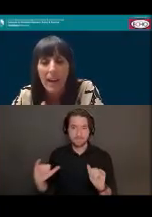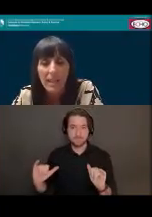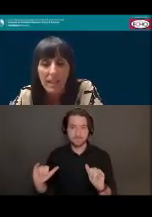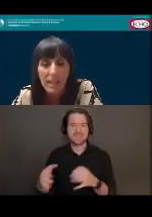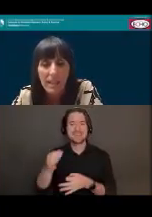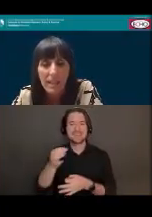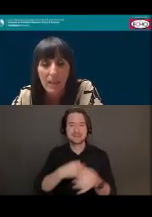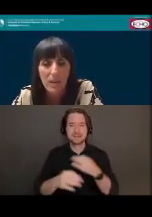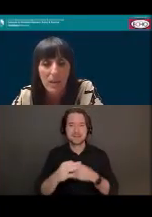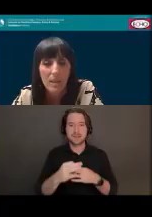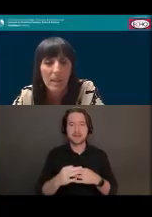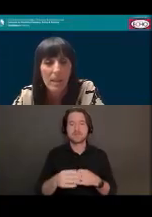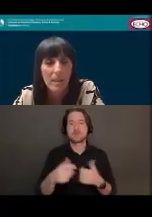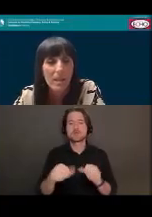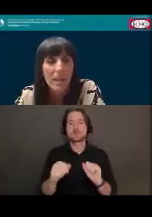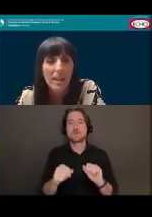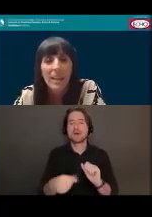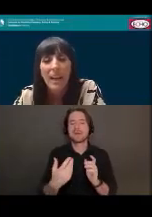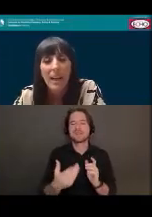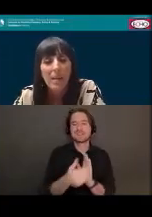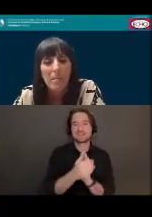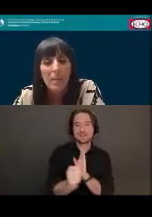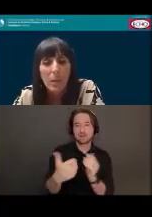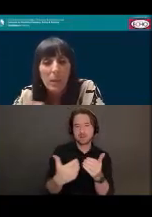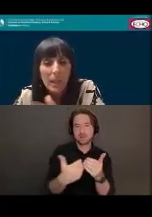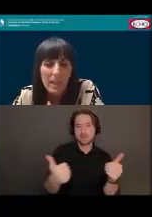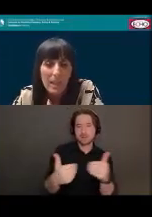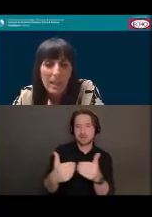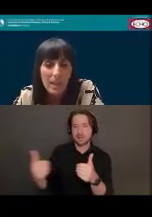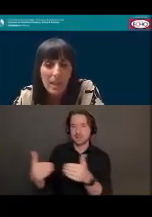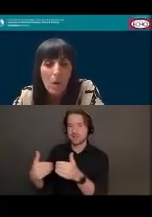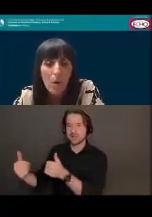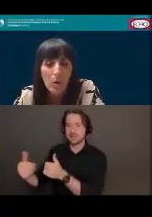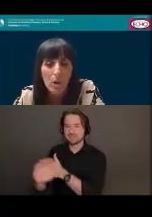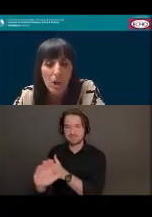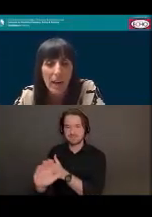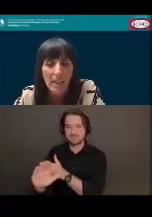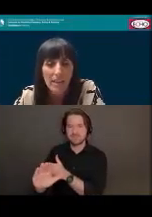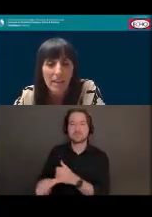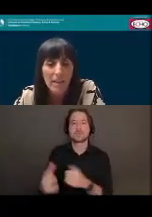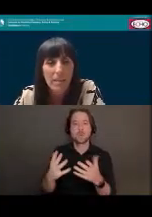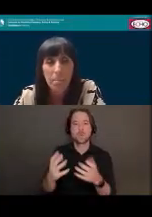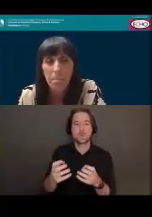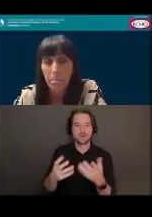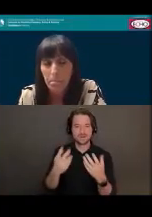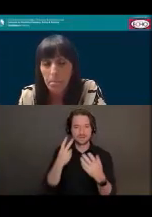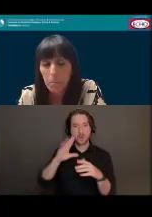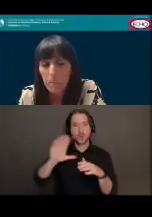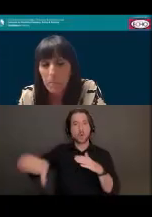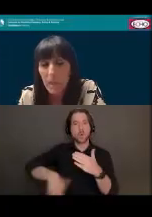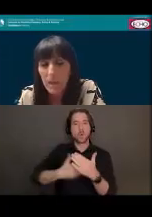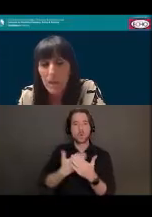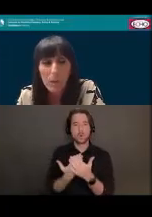isolating those skills, we get to see the whole child. So